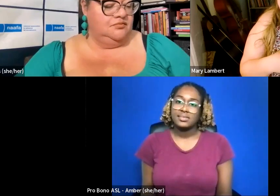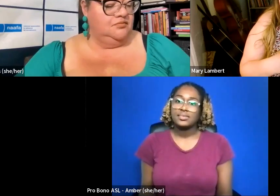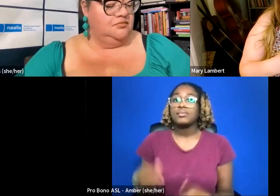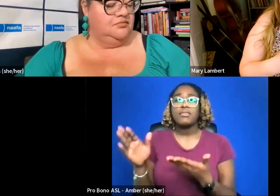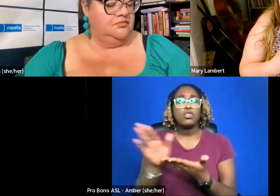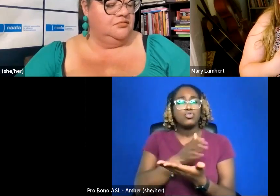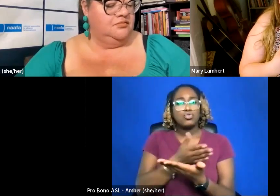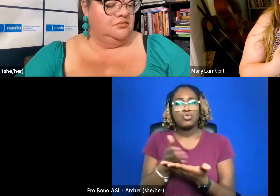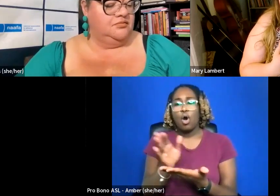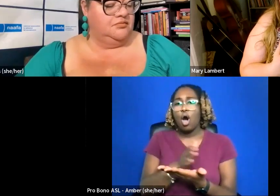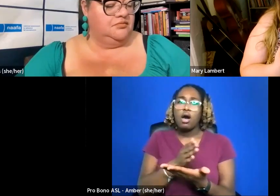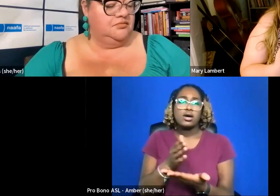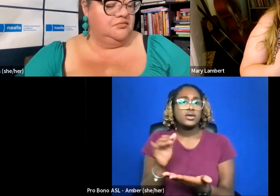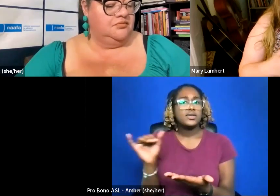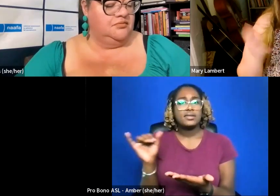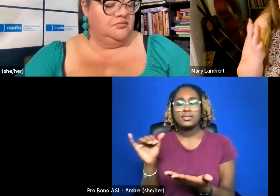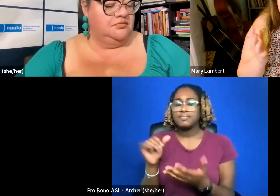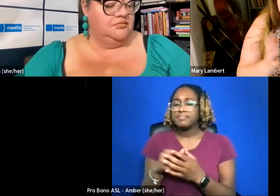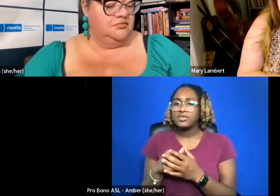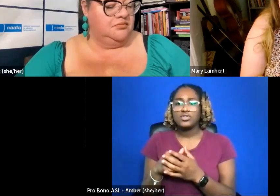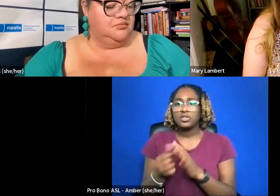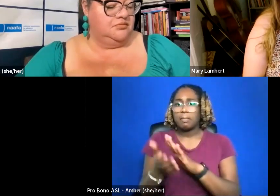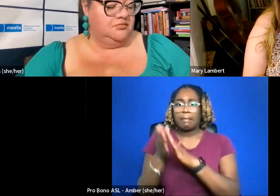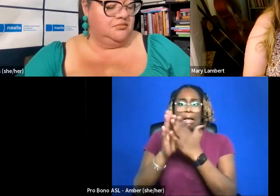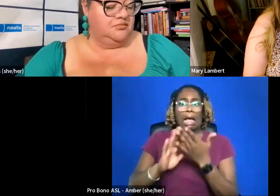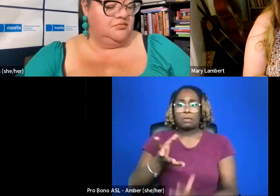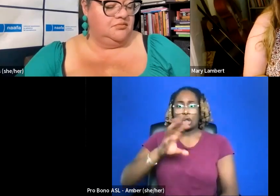the song just got took a life of its own. So